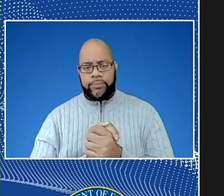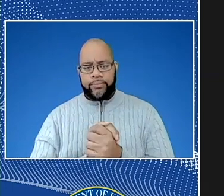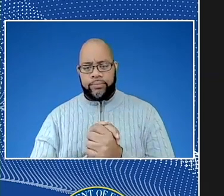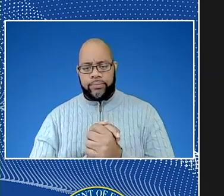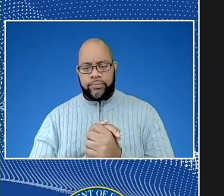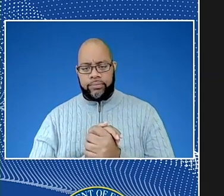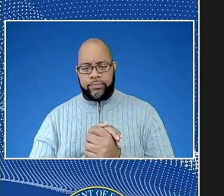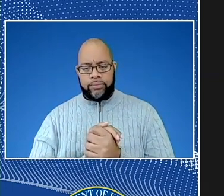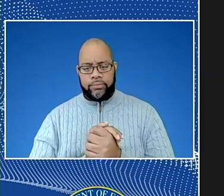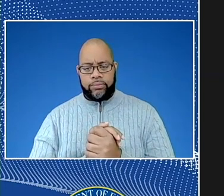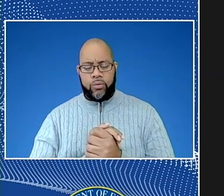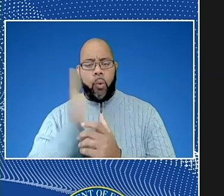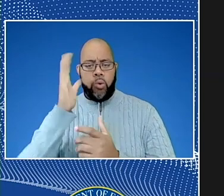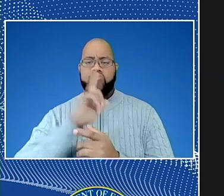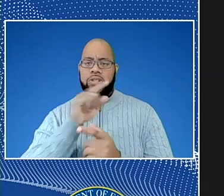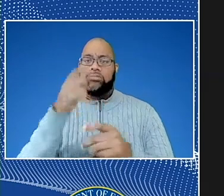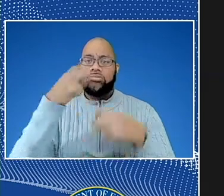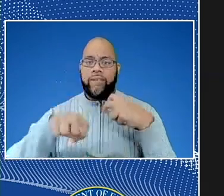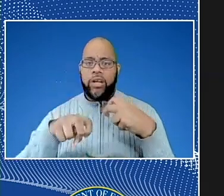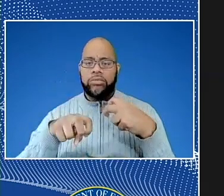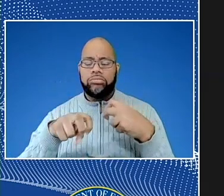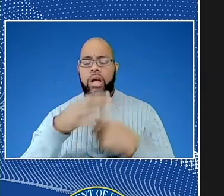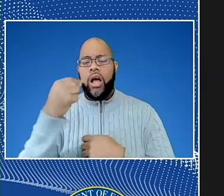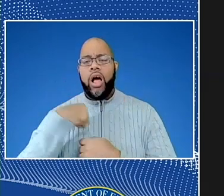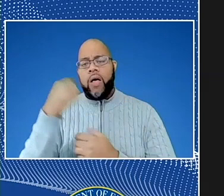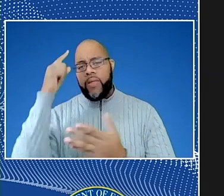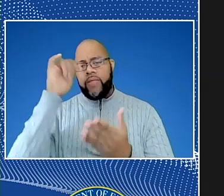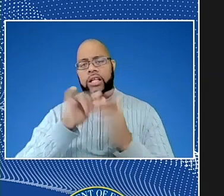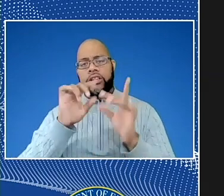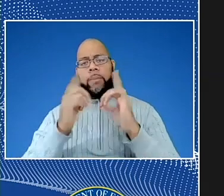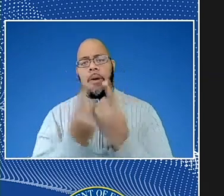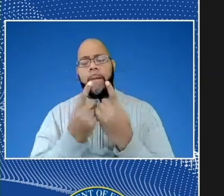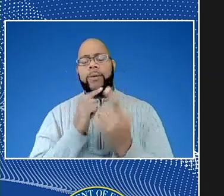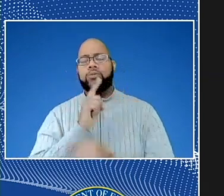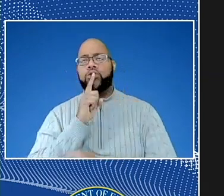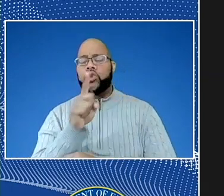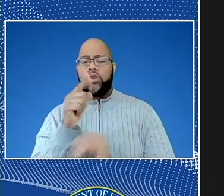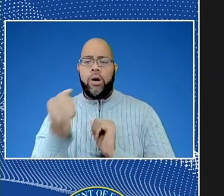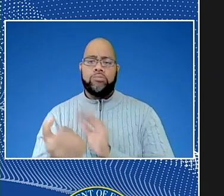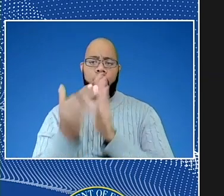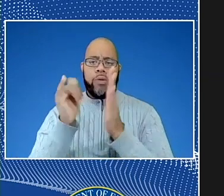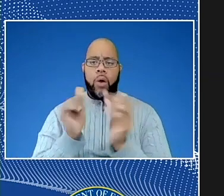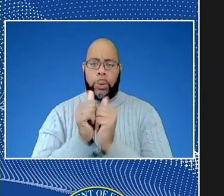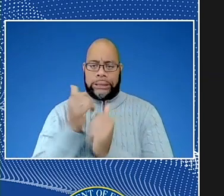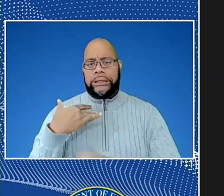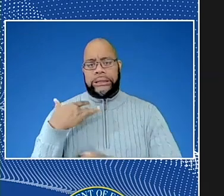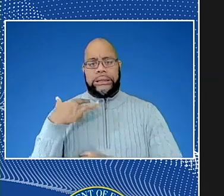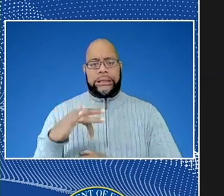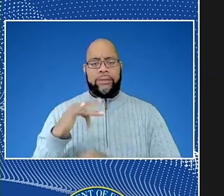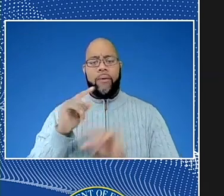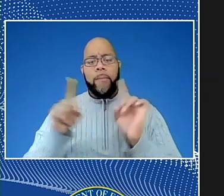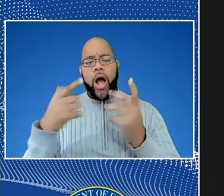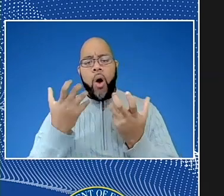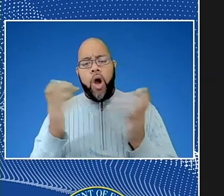It's going to be really difficult and I think the Department, I'm sure, is approaching this with sensitivity. But I do want to encourage the Department